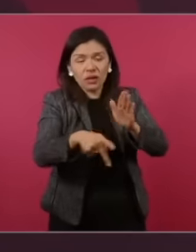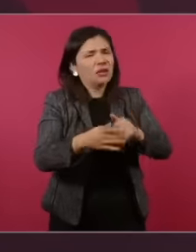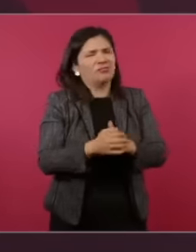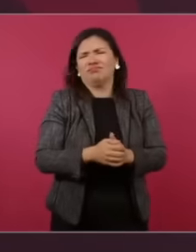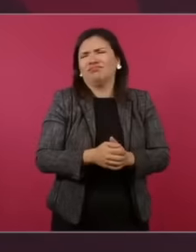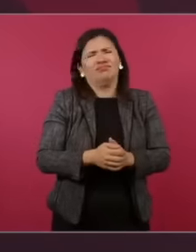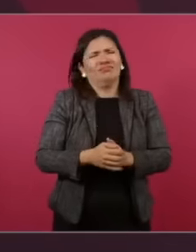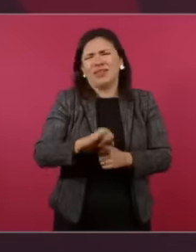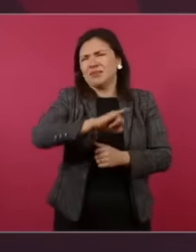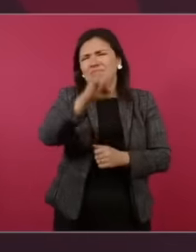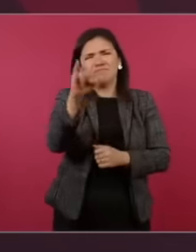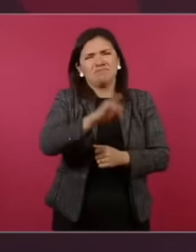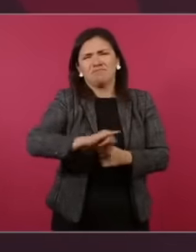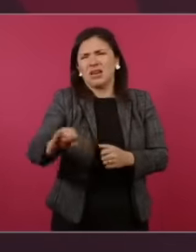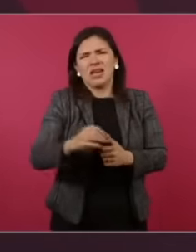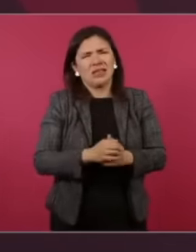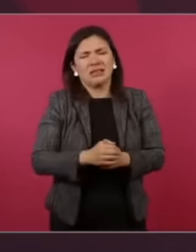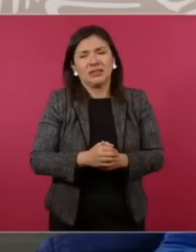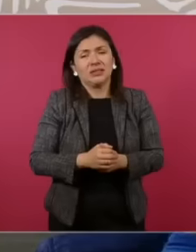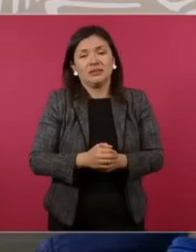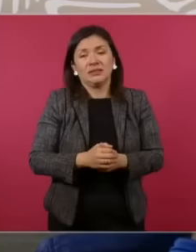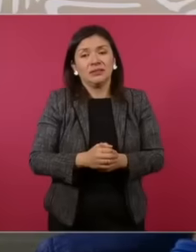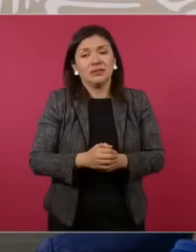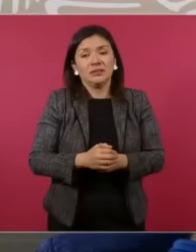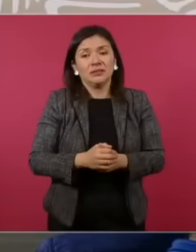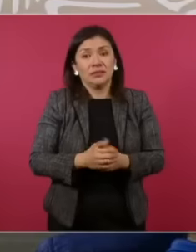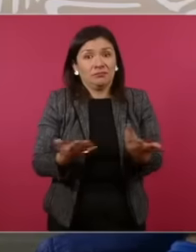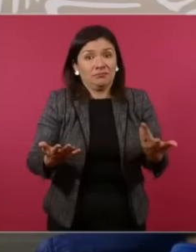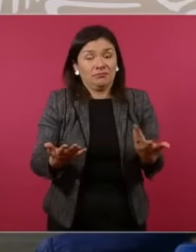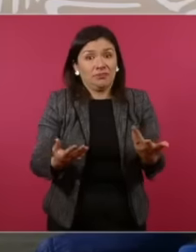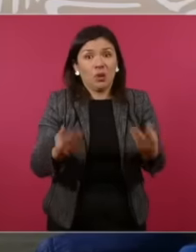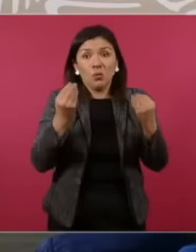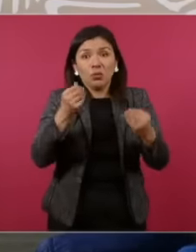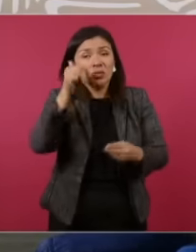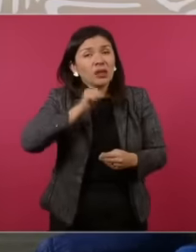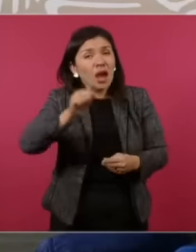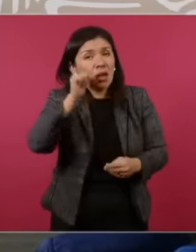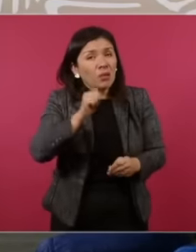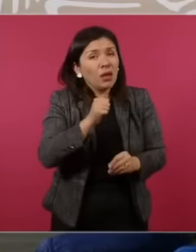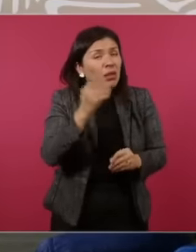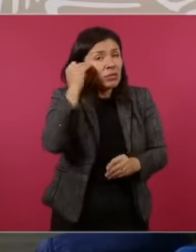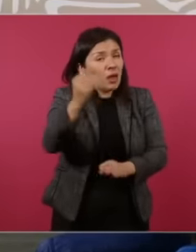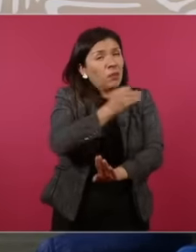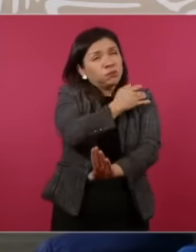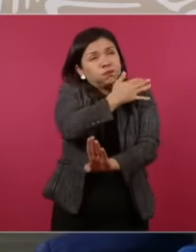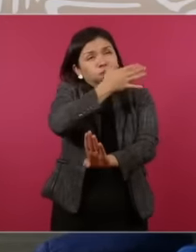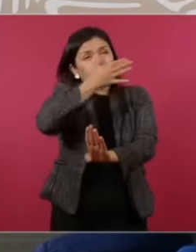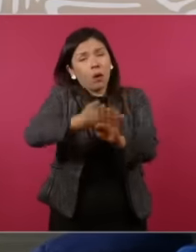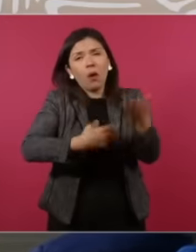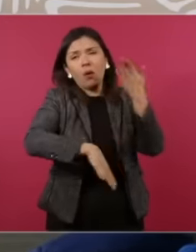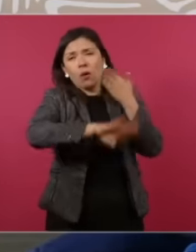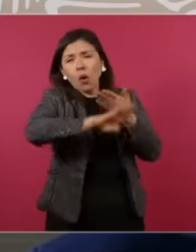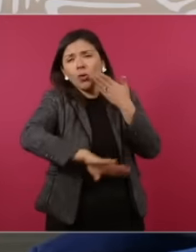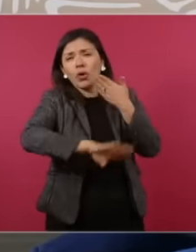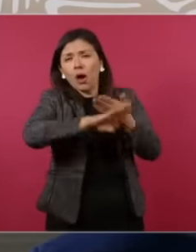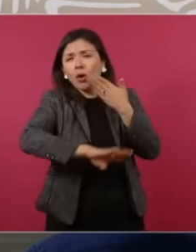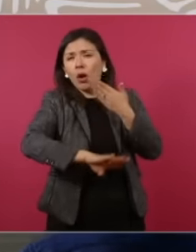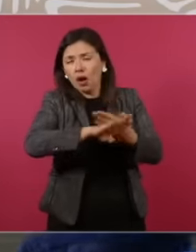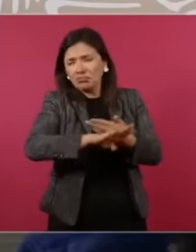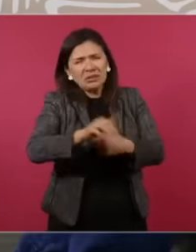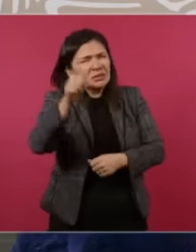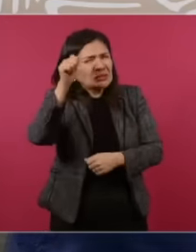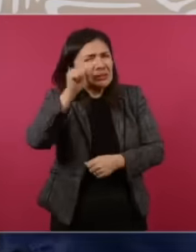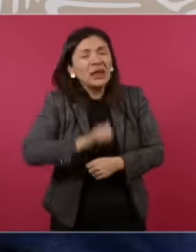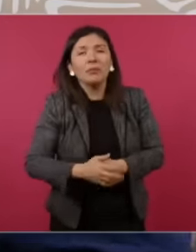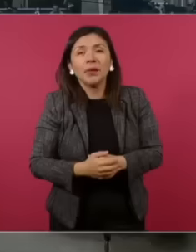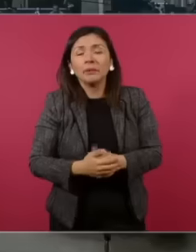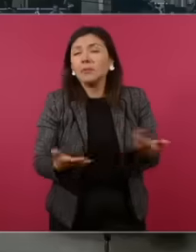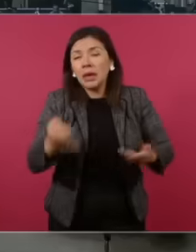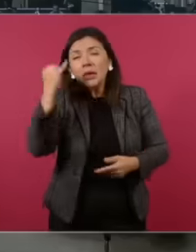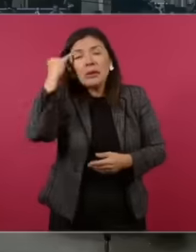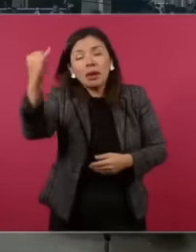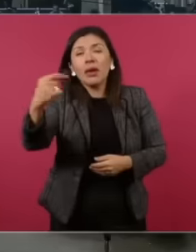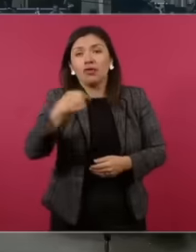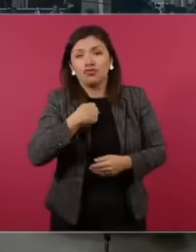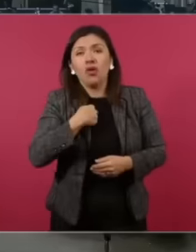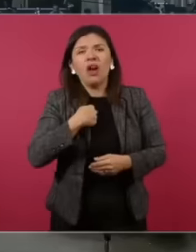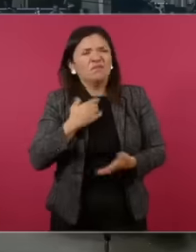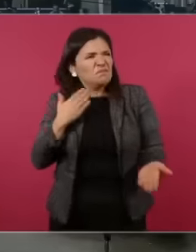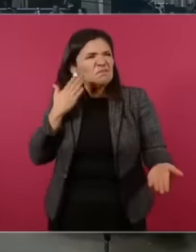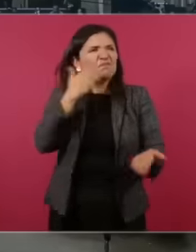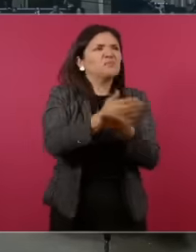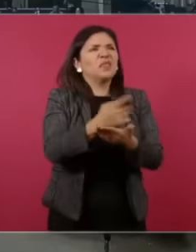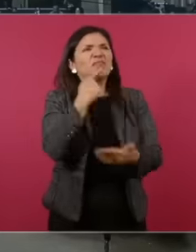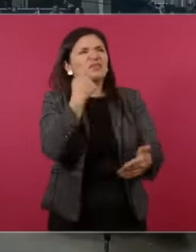never slandered me all the time F that I go and file a complaint against